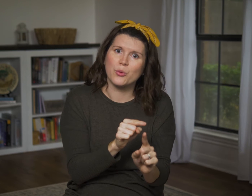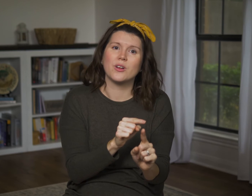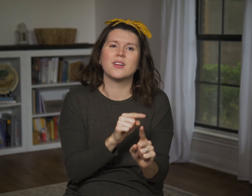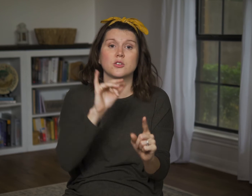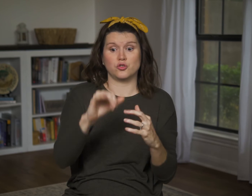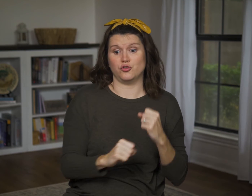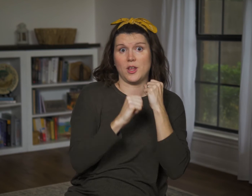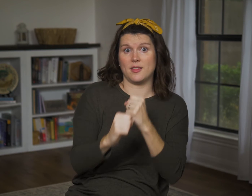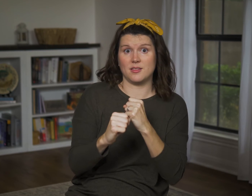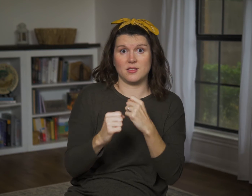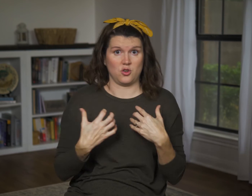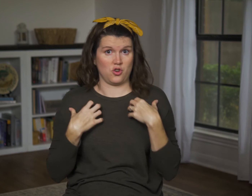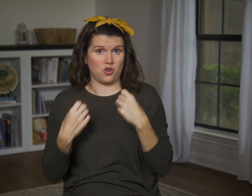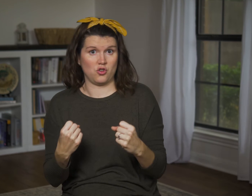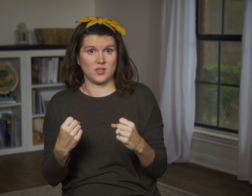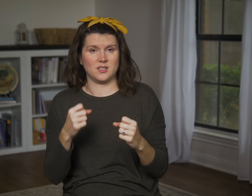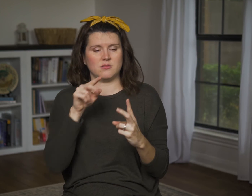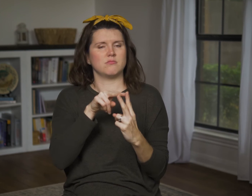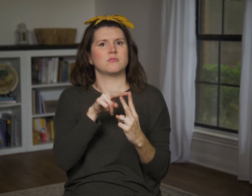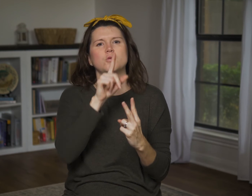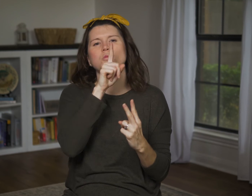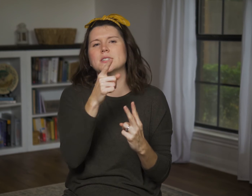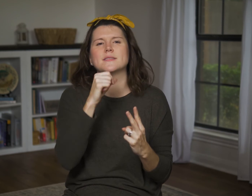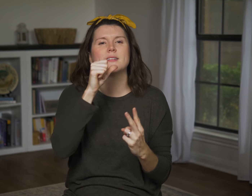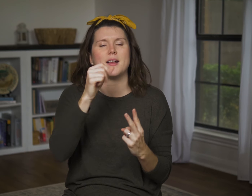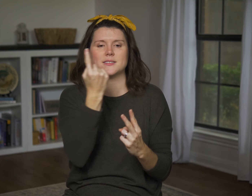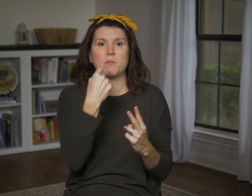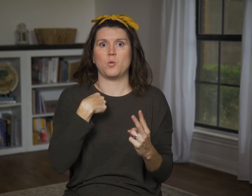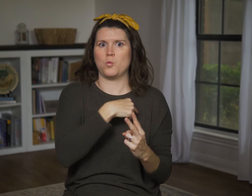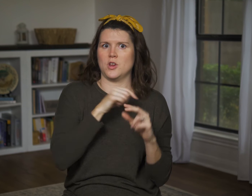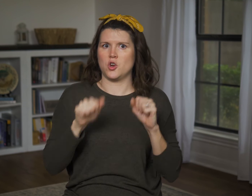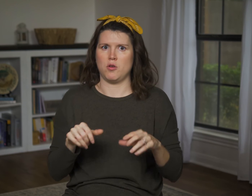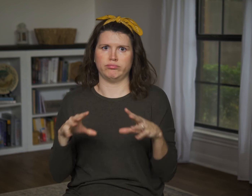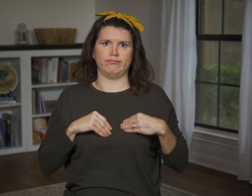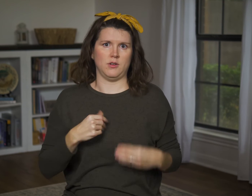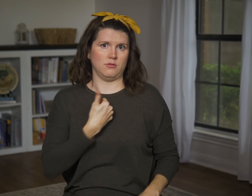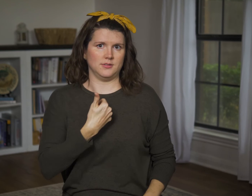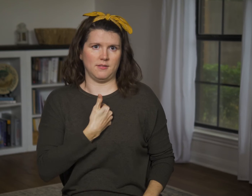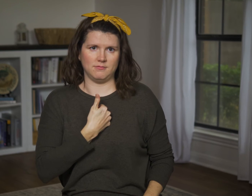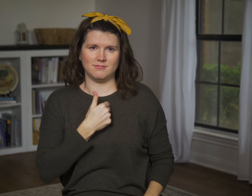Strength and courage aren’t things we muster on our own;